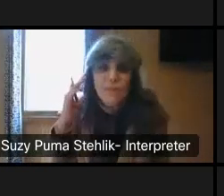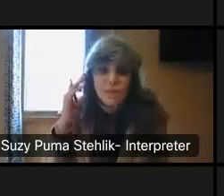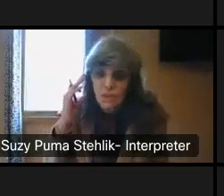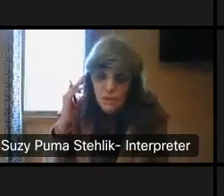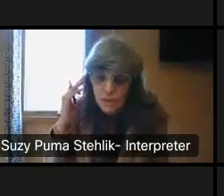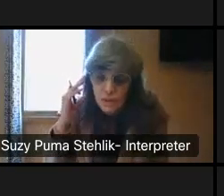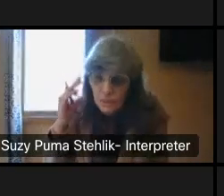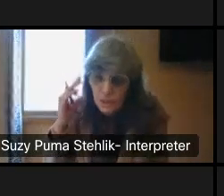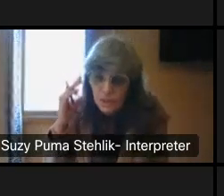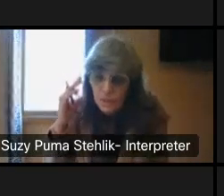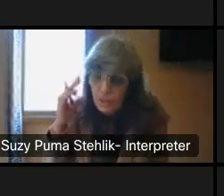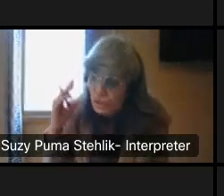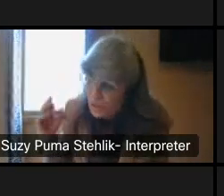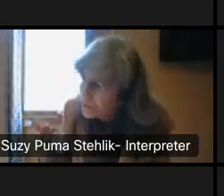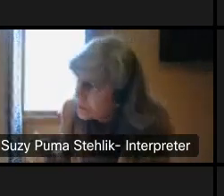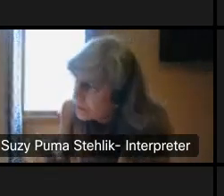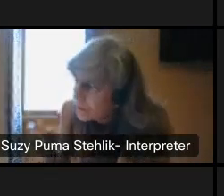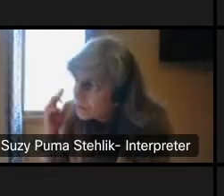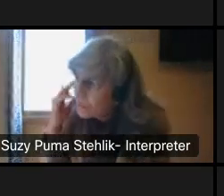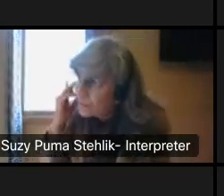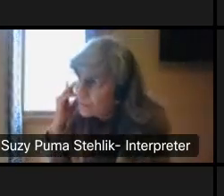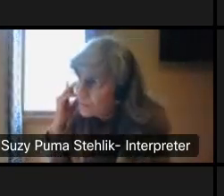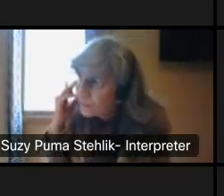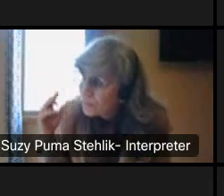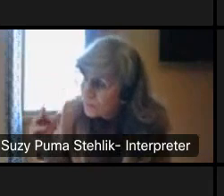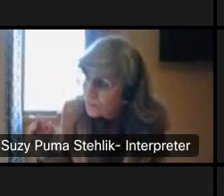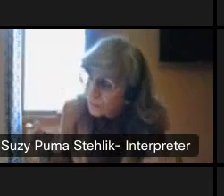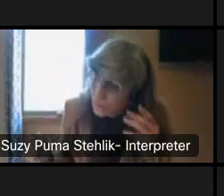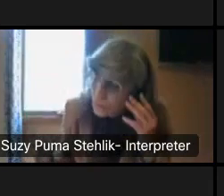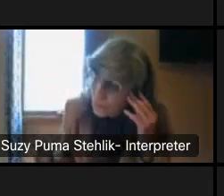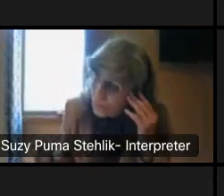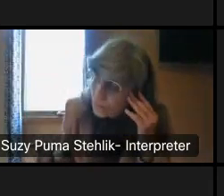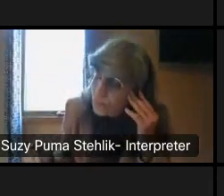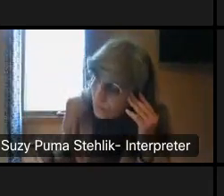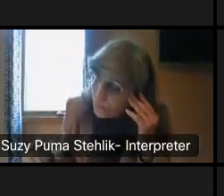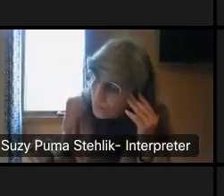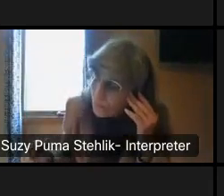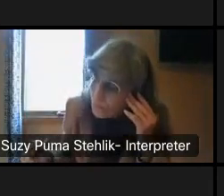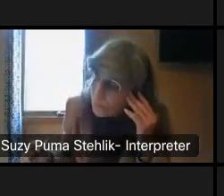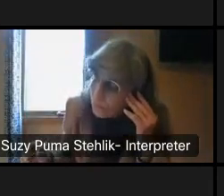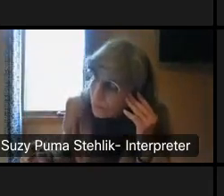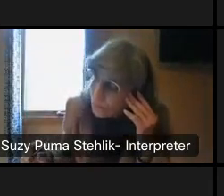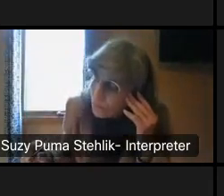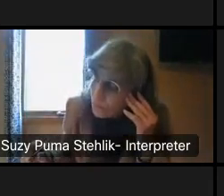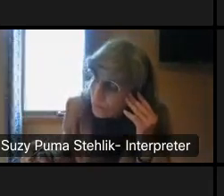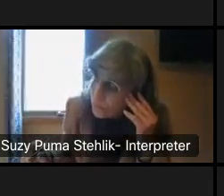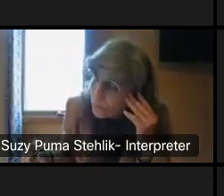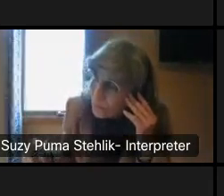The interpreter couldn't hear me. I have a repetition. Please. The time is 940 and this hearing is the patient.